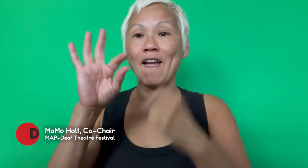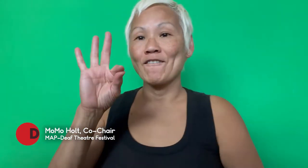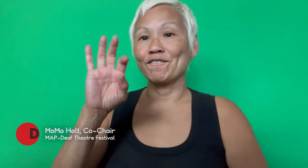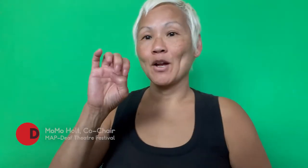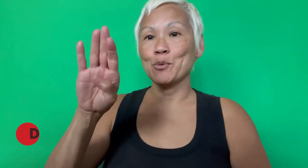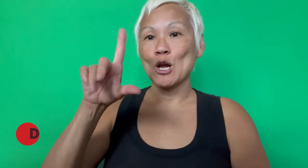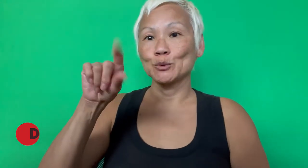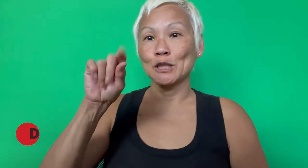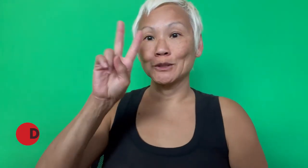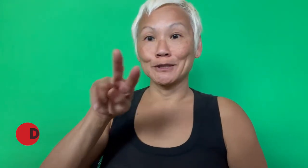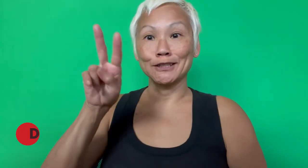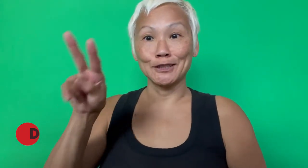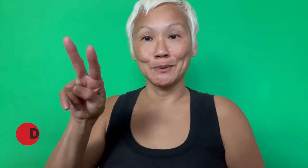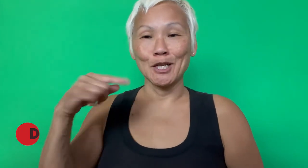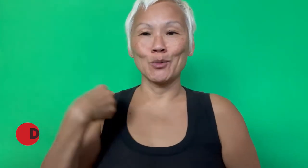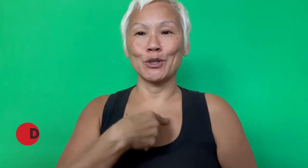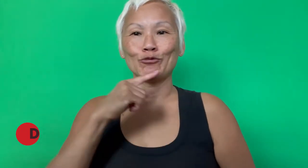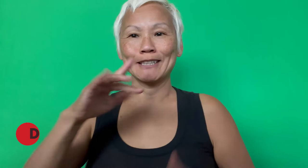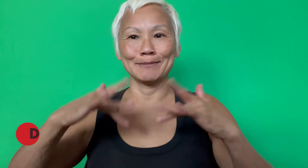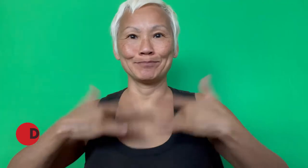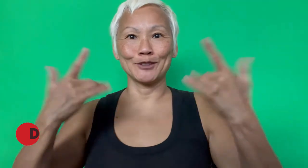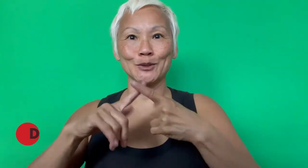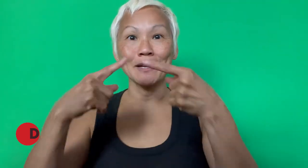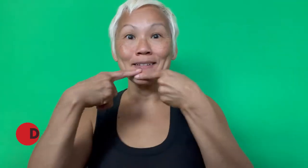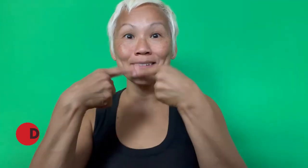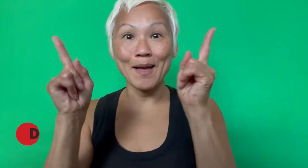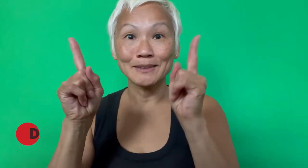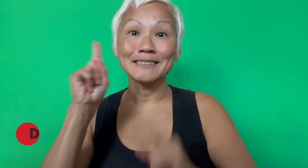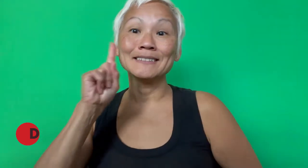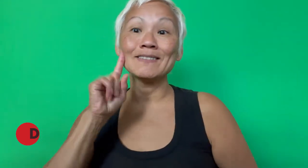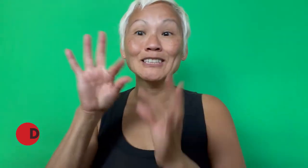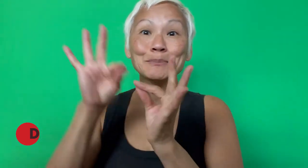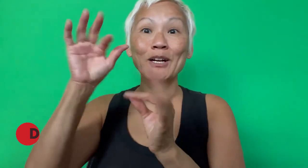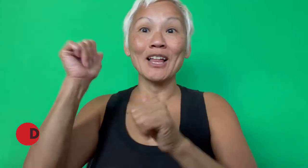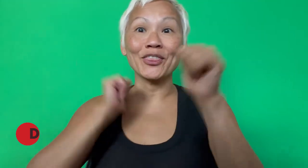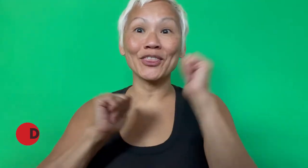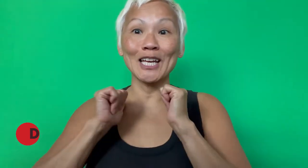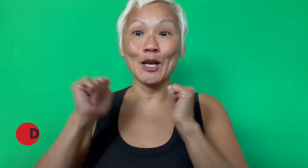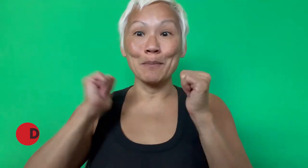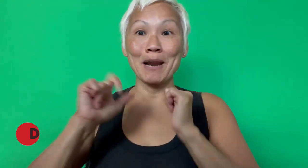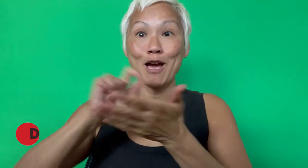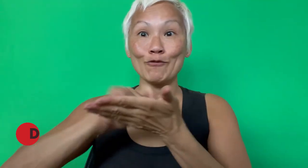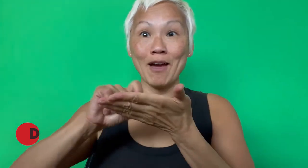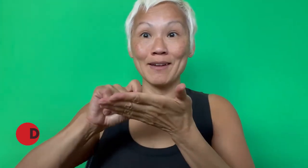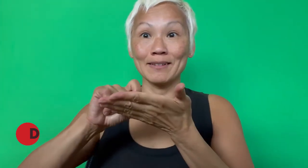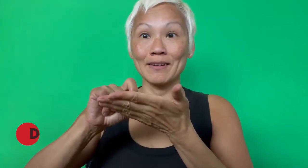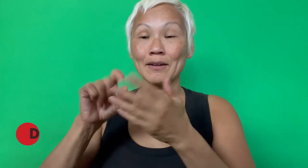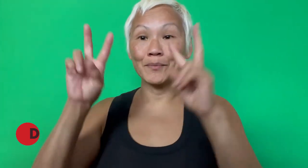We are really excited to announce Deaf Spirit Theatre’s script,